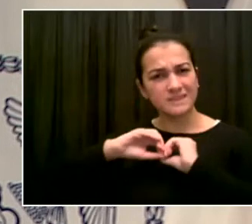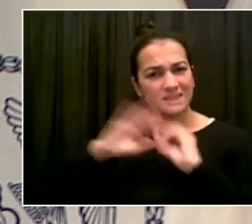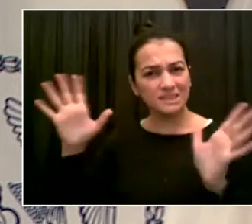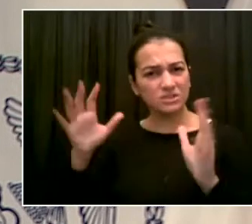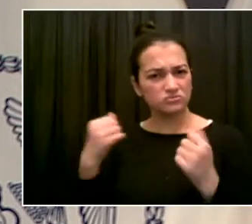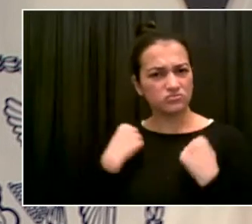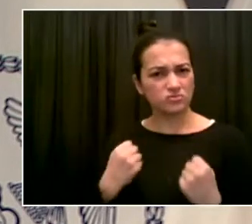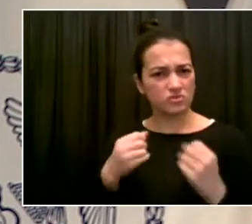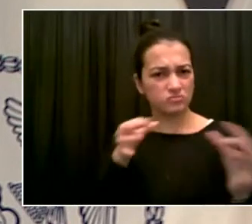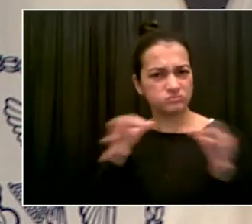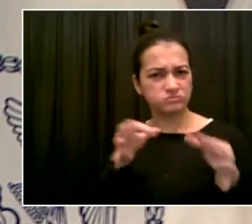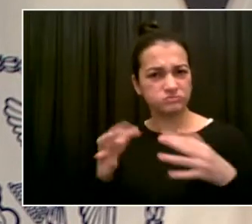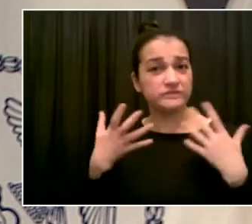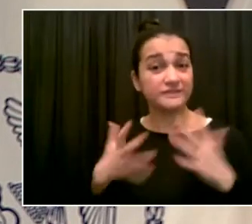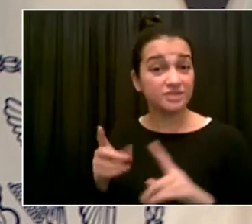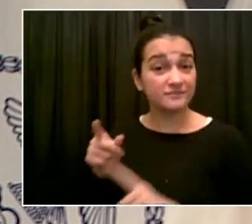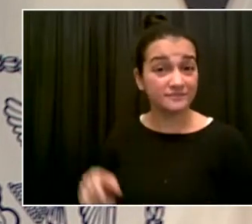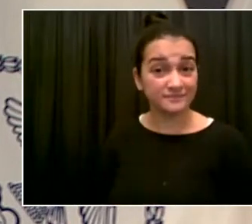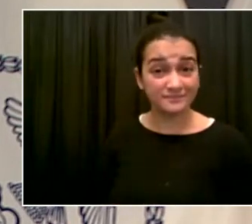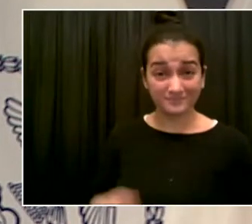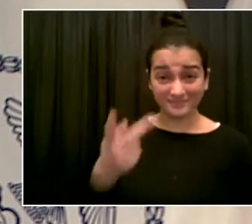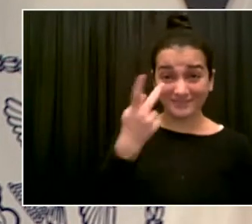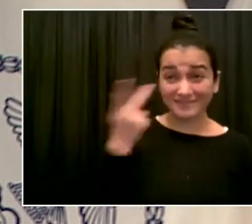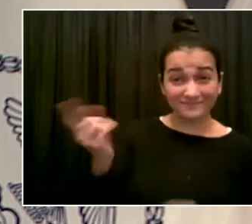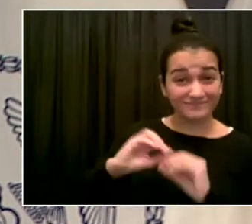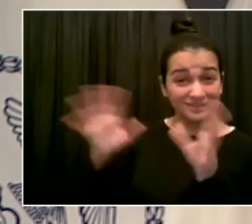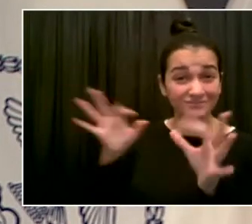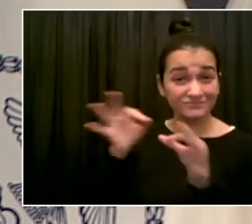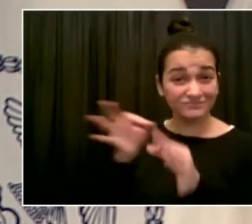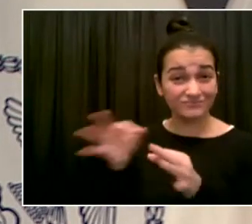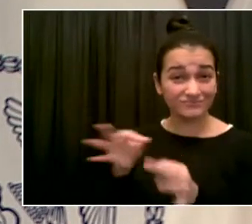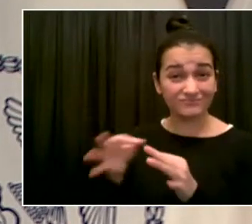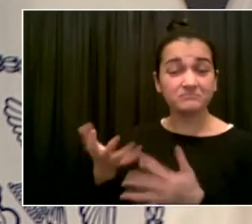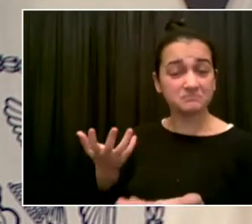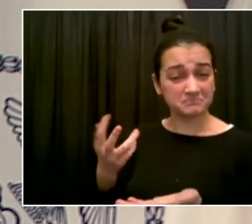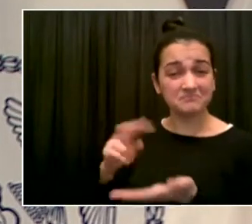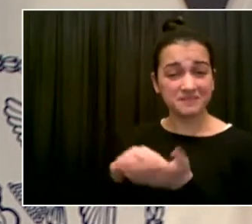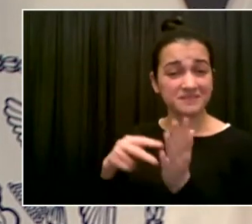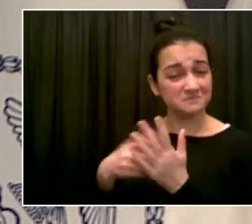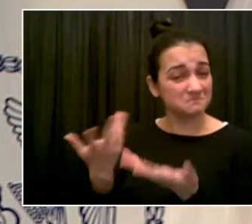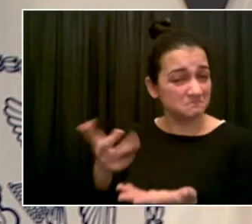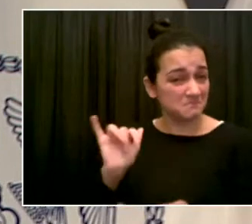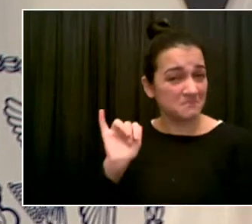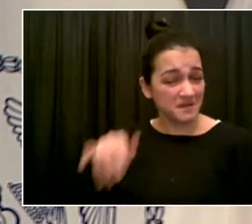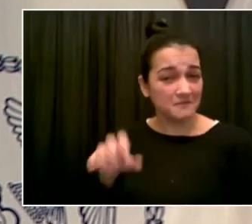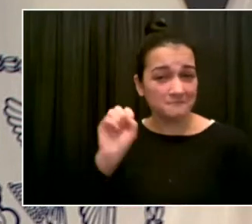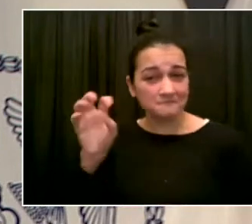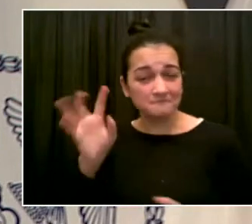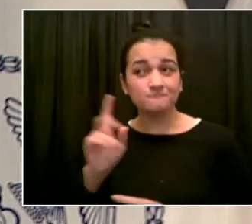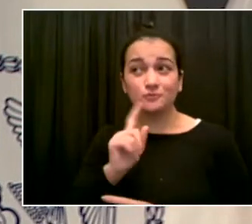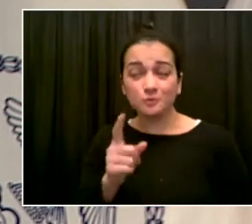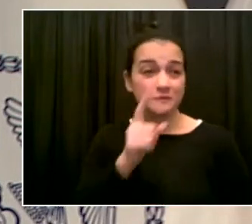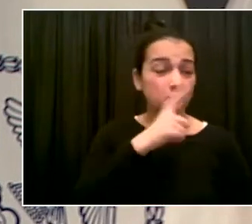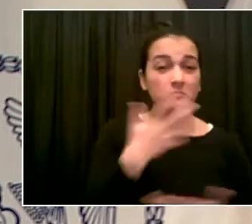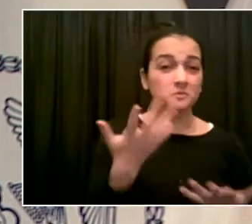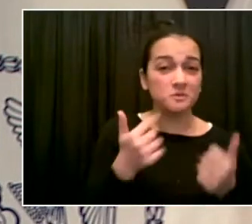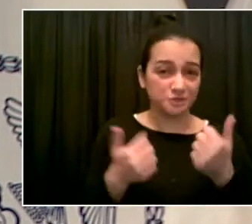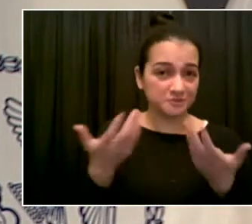VOICES THROUGHOUT THIS CRISIS AND VOICES OF TRUTH. EVERYONE, THERE IT IS. BROKEN DOWN AS